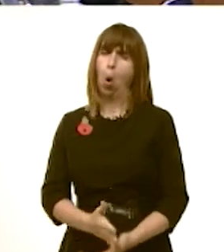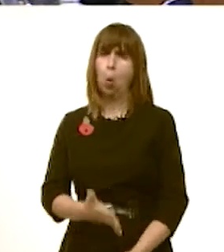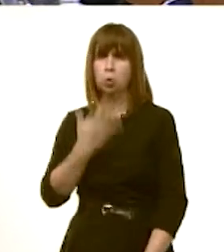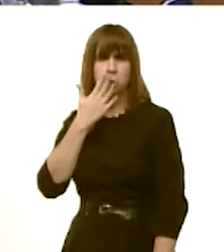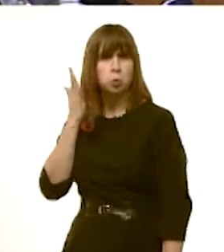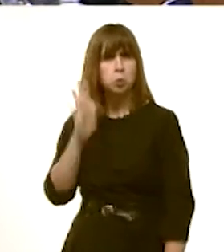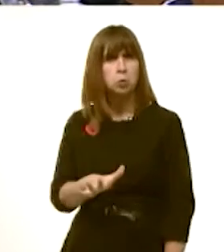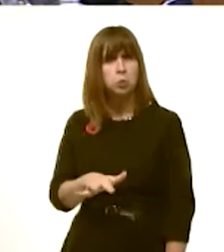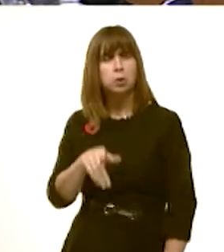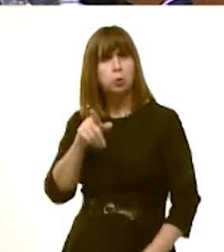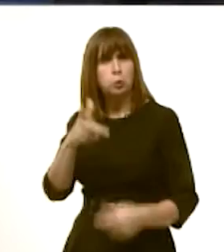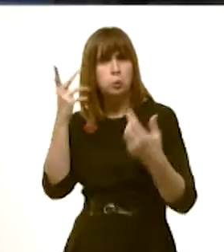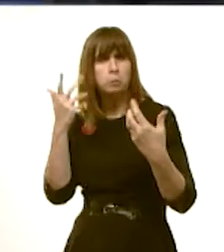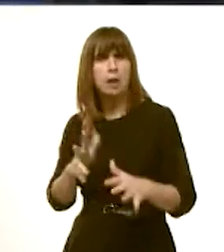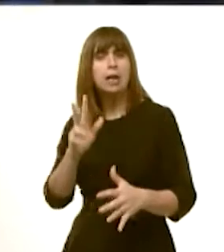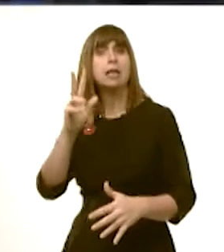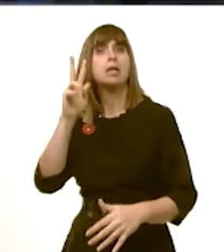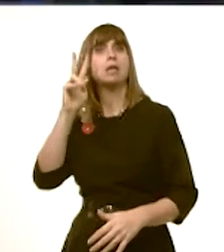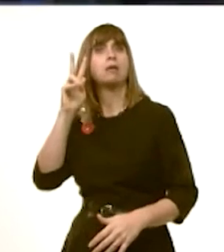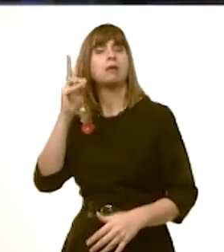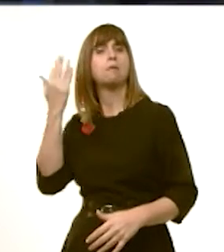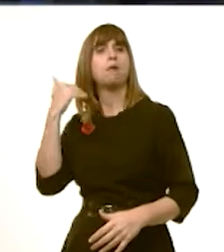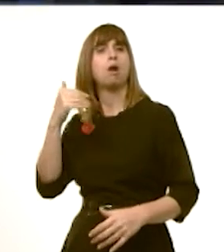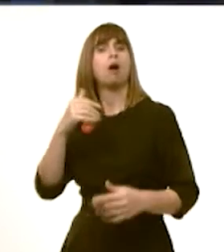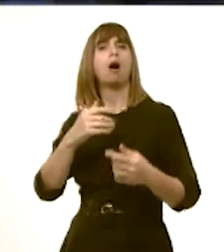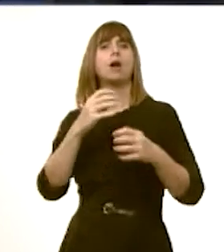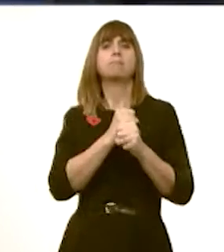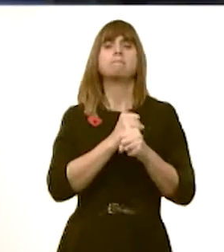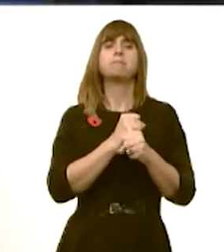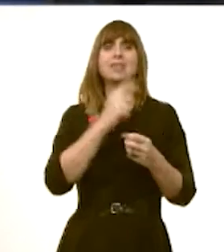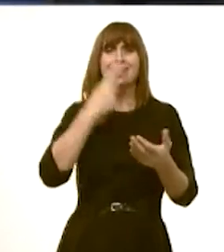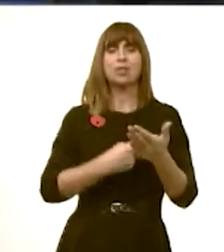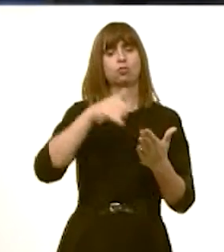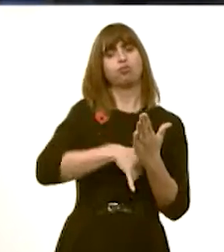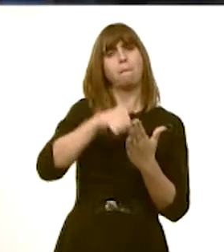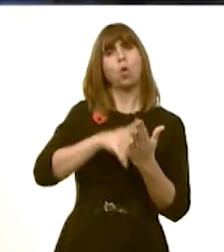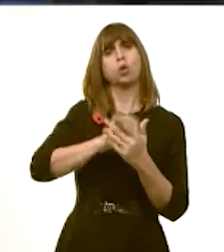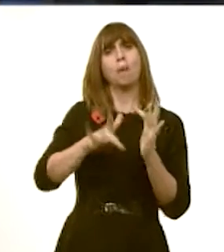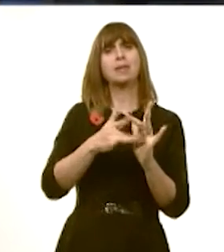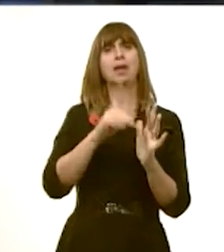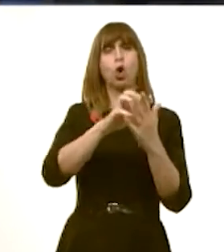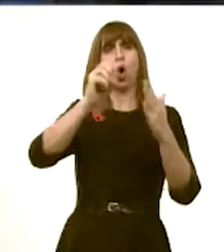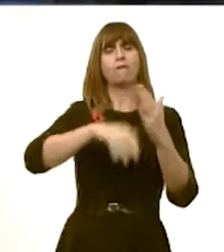subsequent u-turóto stop publishing ministerial decision reports on your Government website.